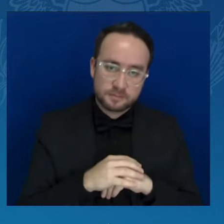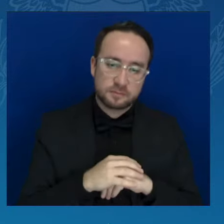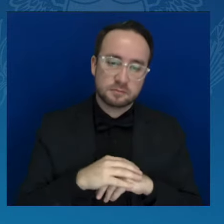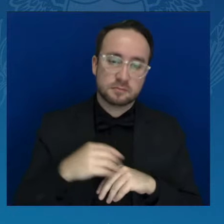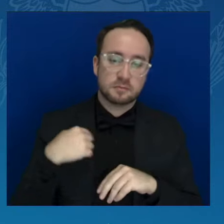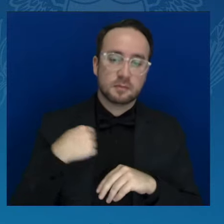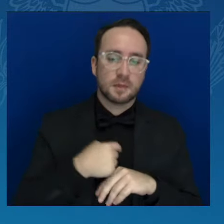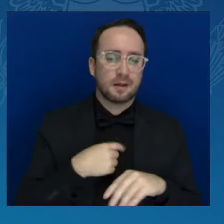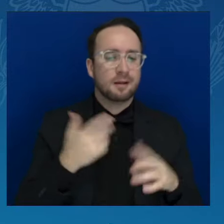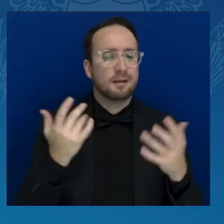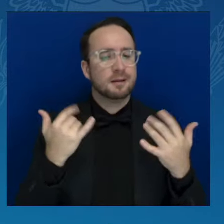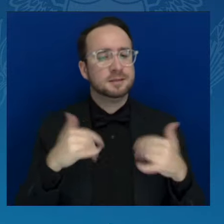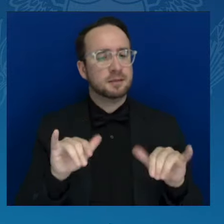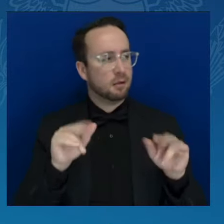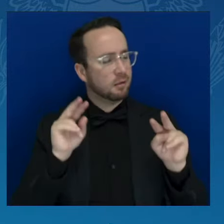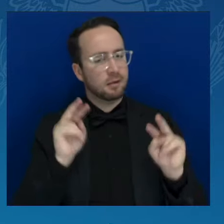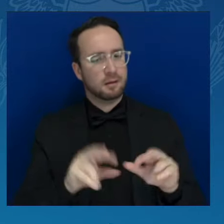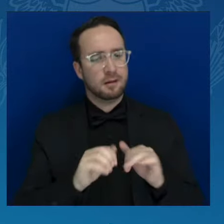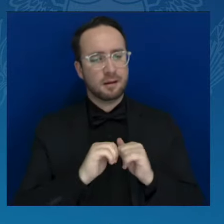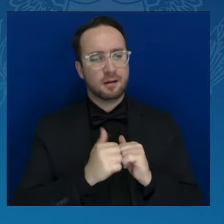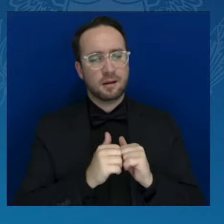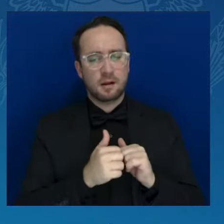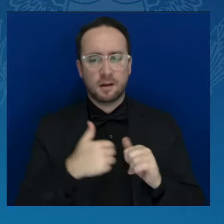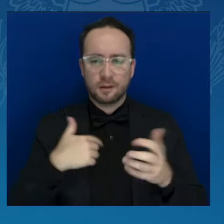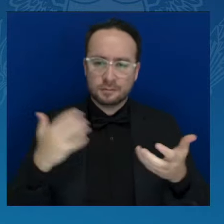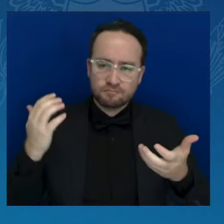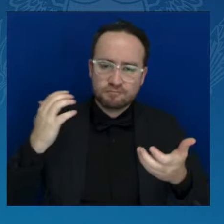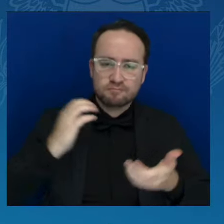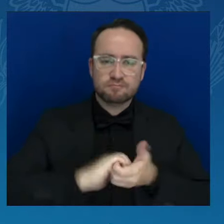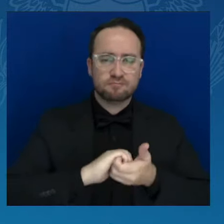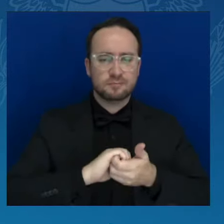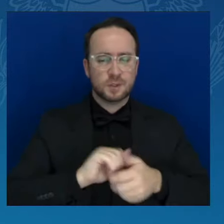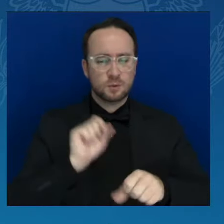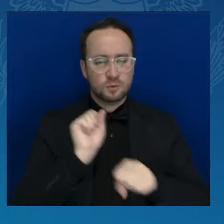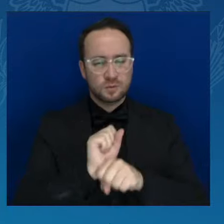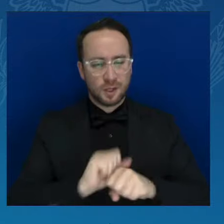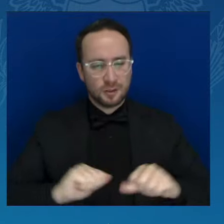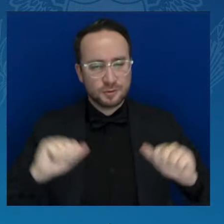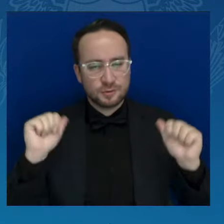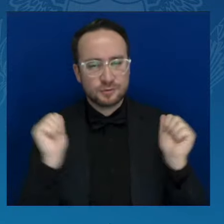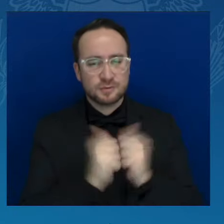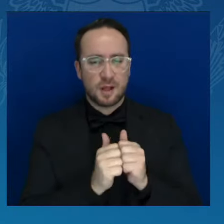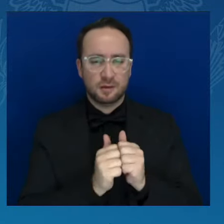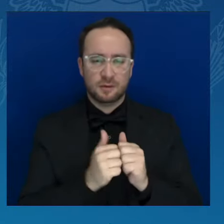as we strive together to reach new frontiers. Thank you very much for being here today. Phi.